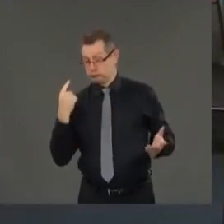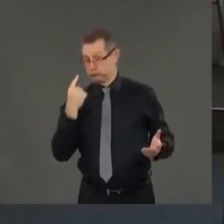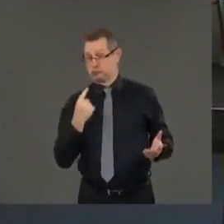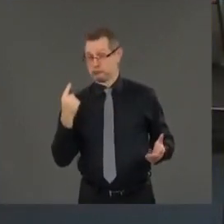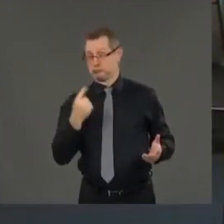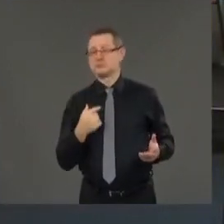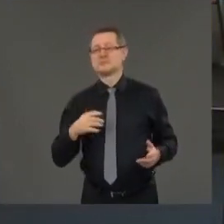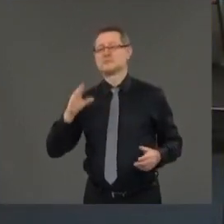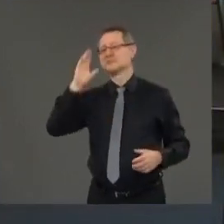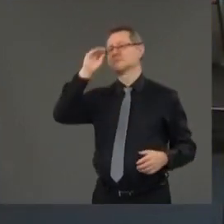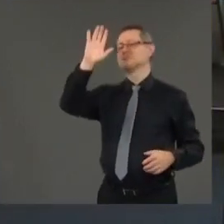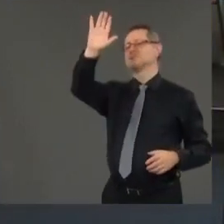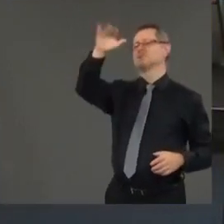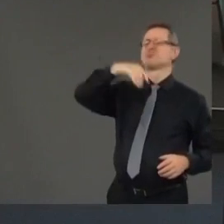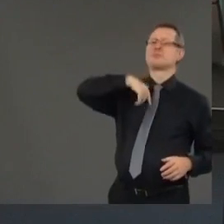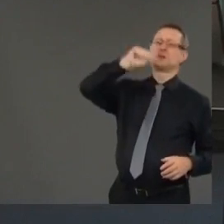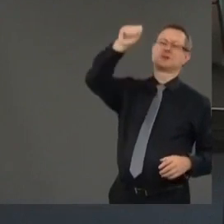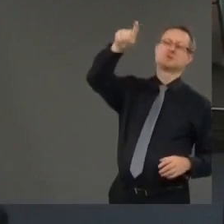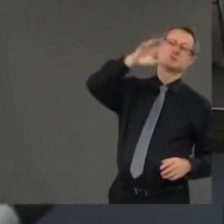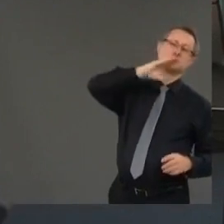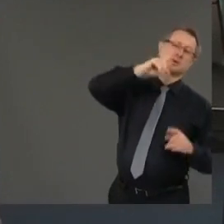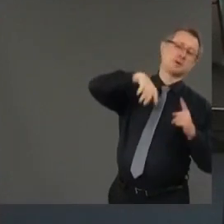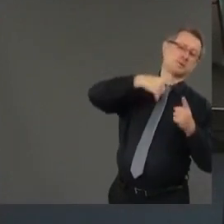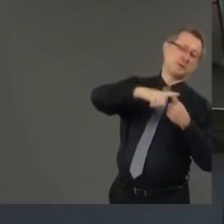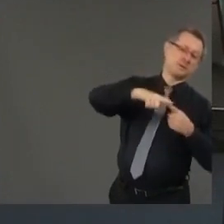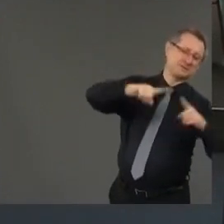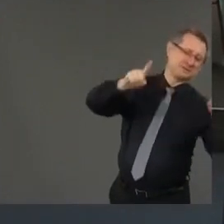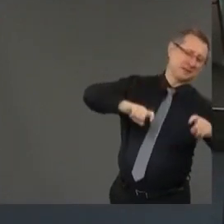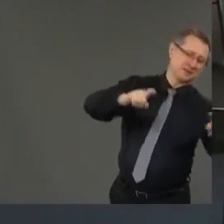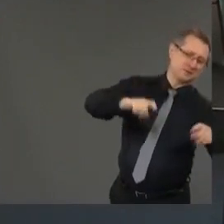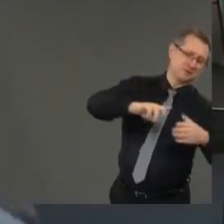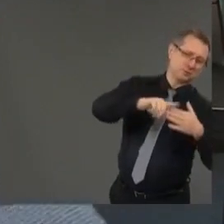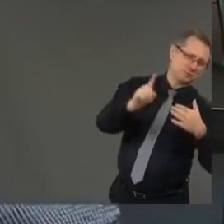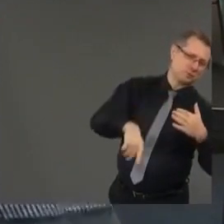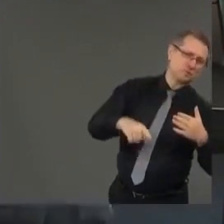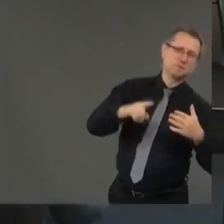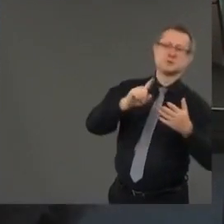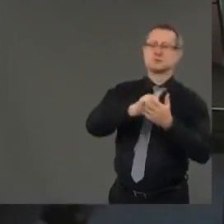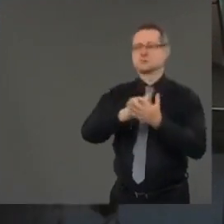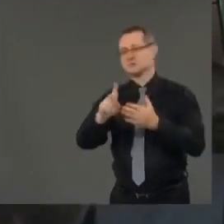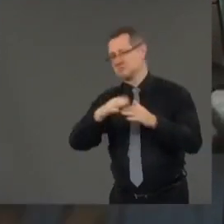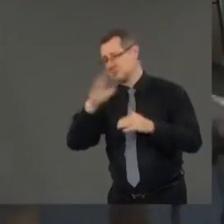MILLION WHAT PERCENT OF FRAUD IS